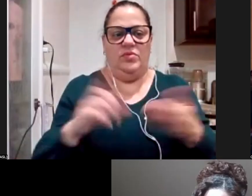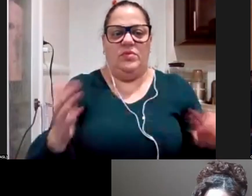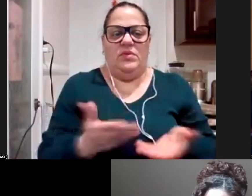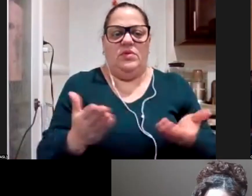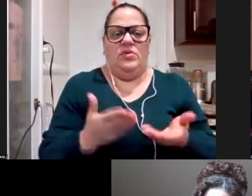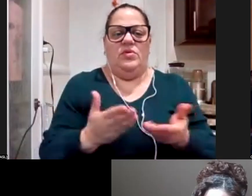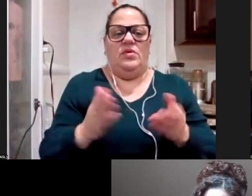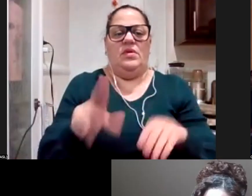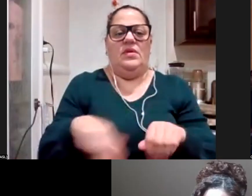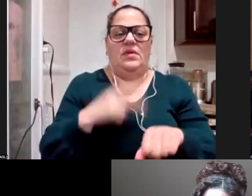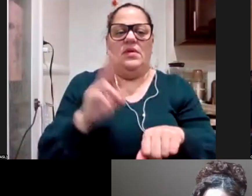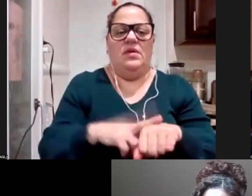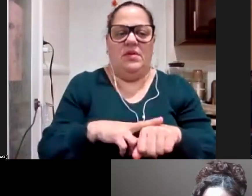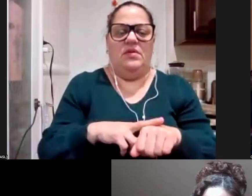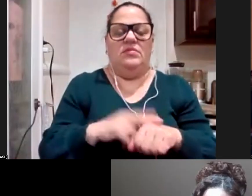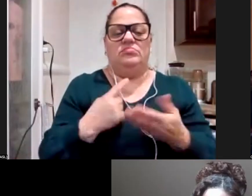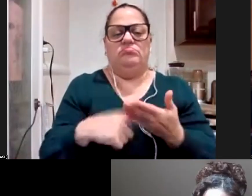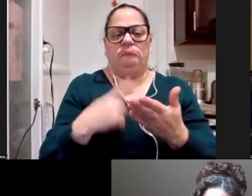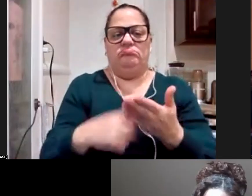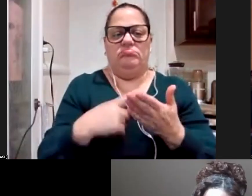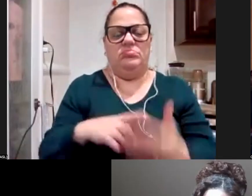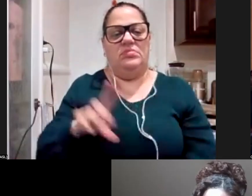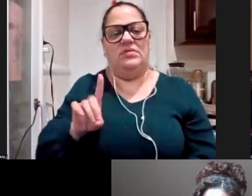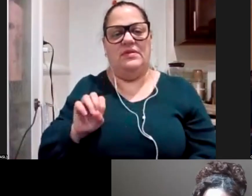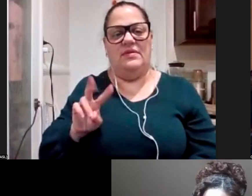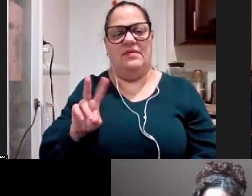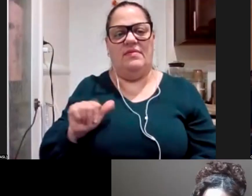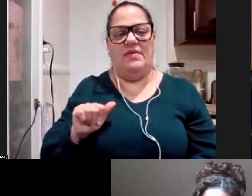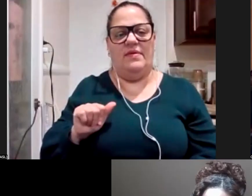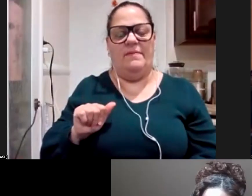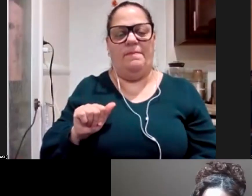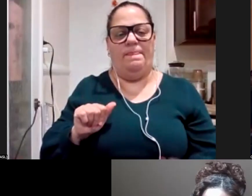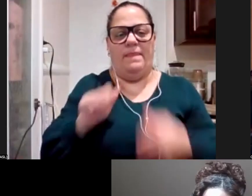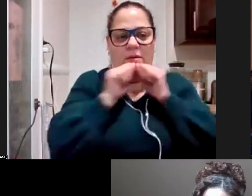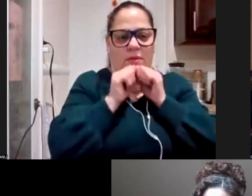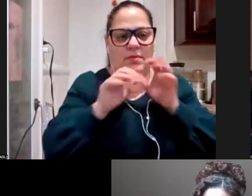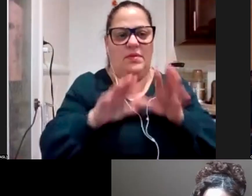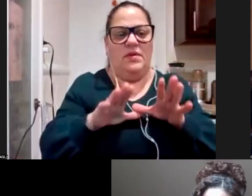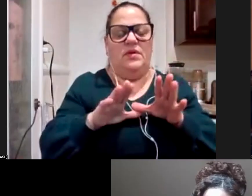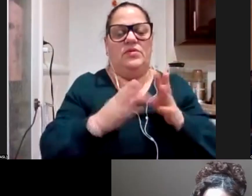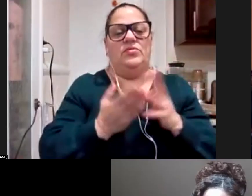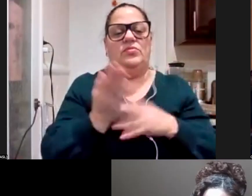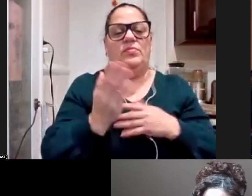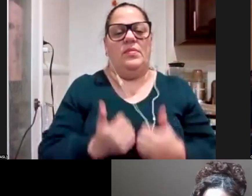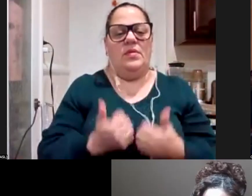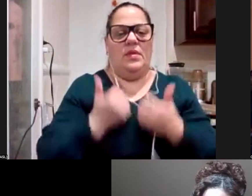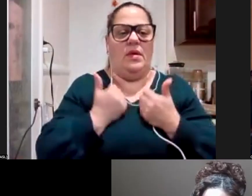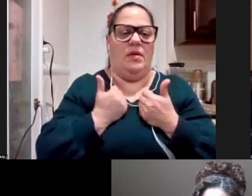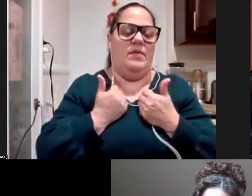national conversation. David was really I'm so blessed throughout my whole life, my whole career